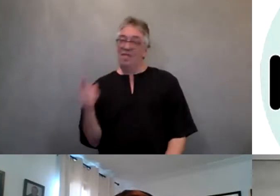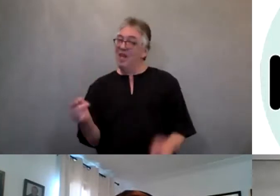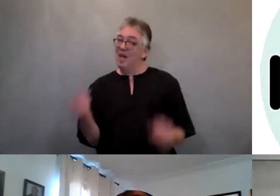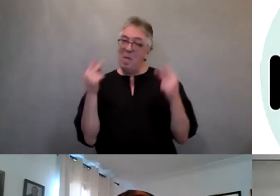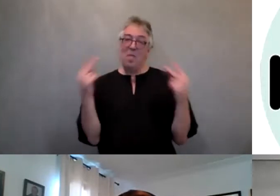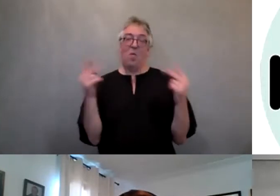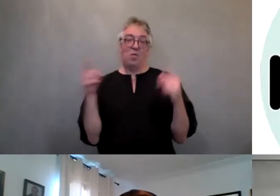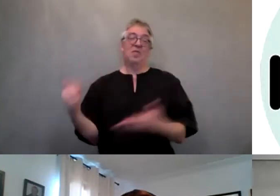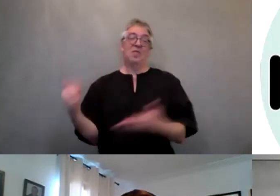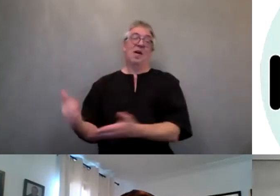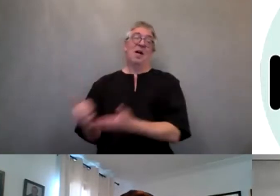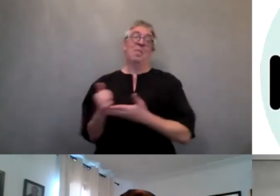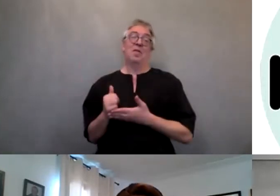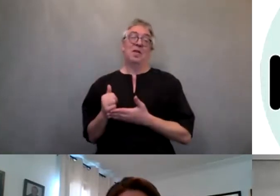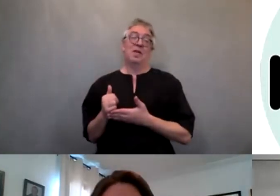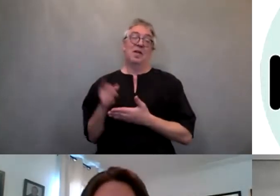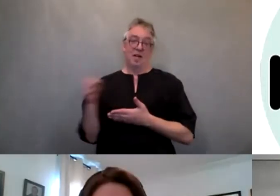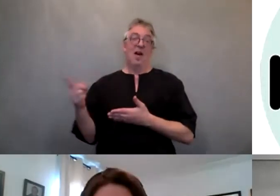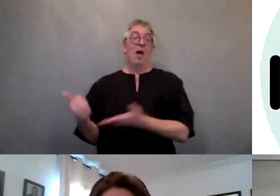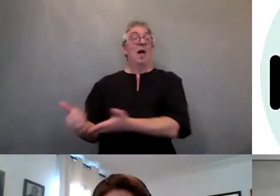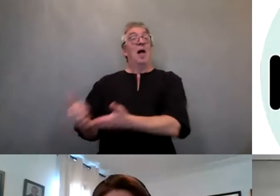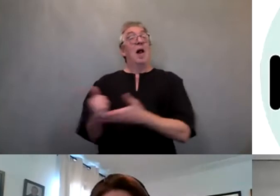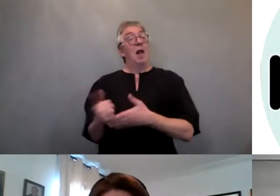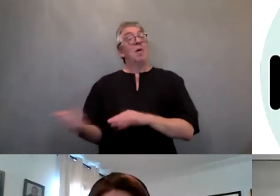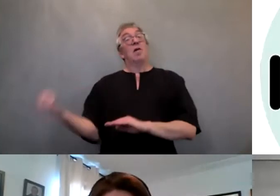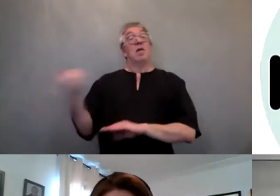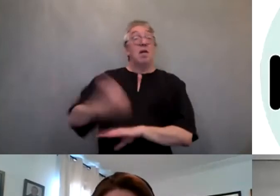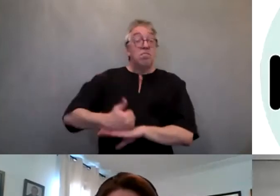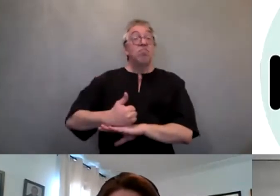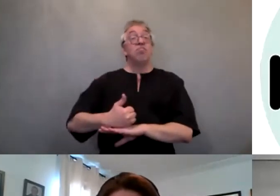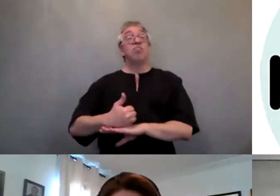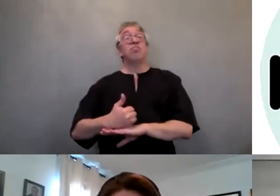the people from IDA